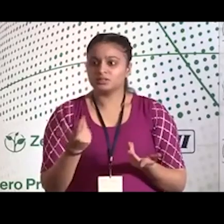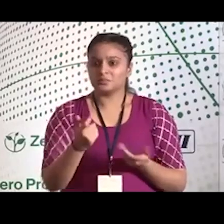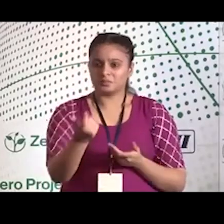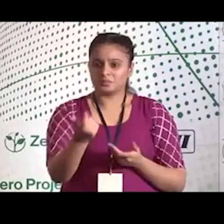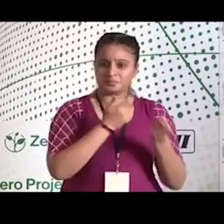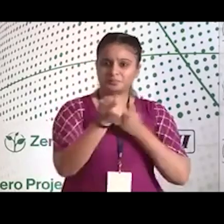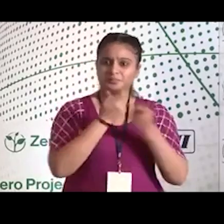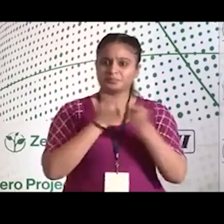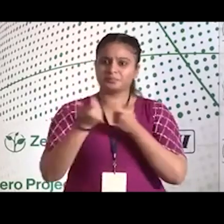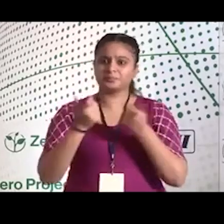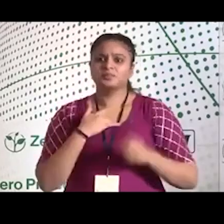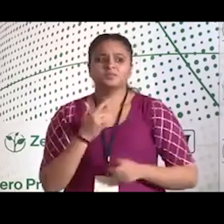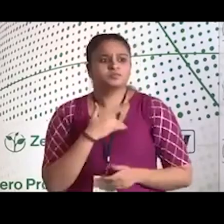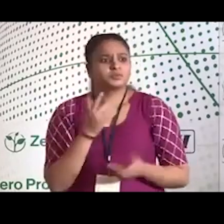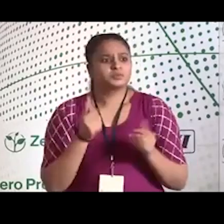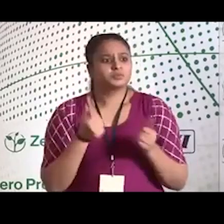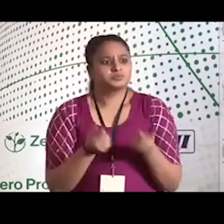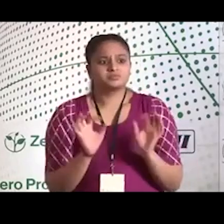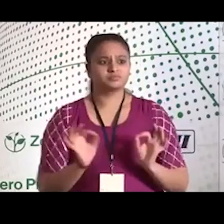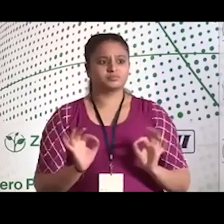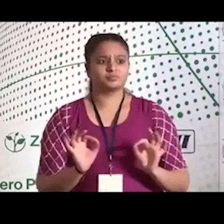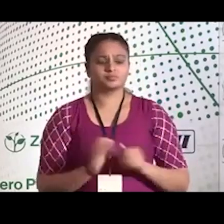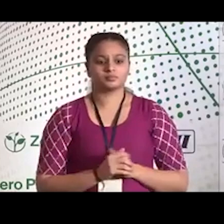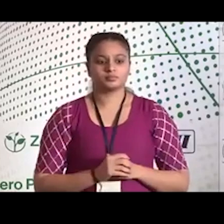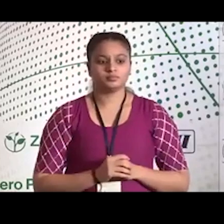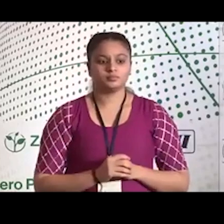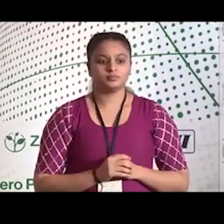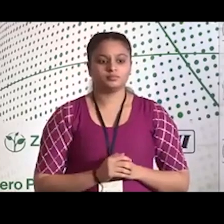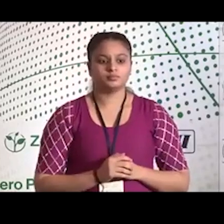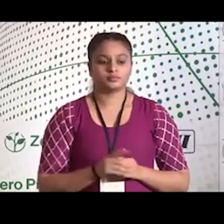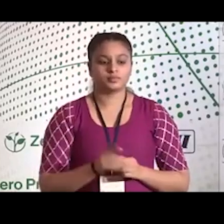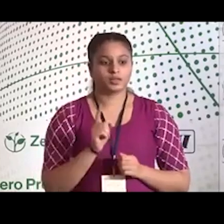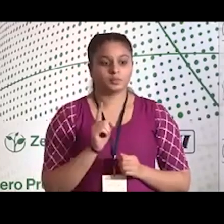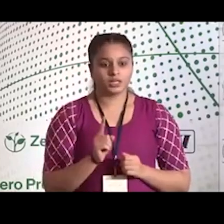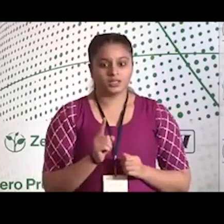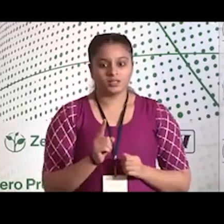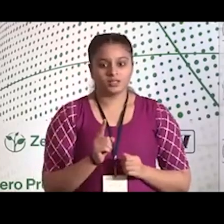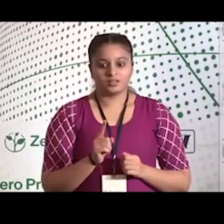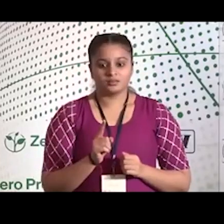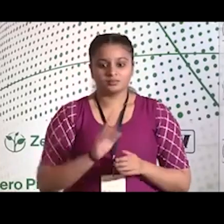He looked at the living in many